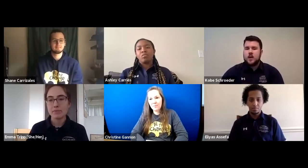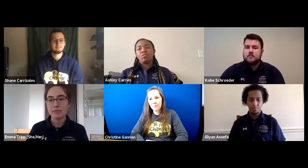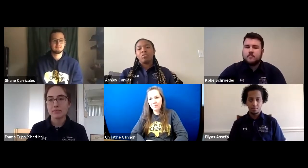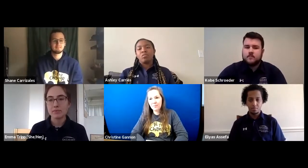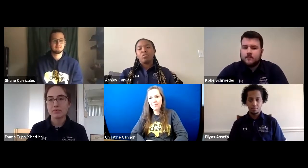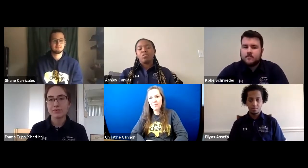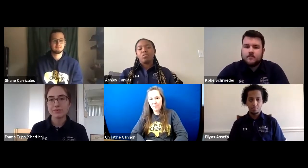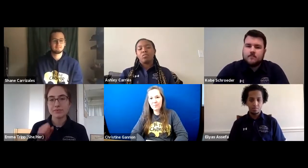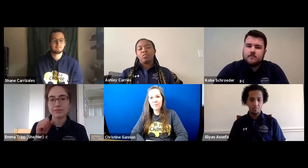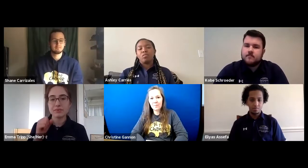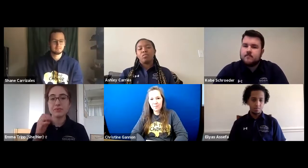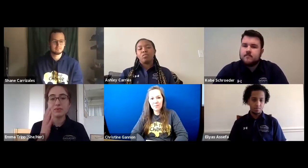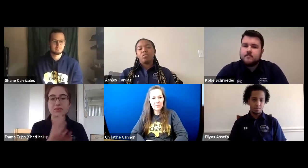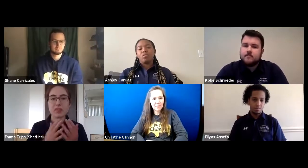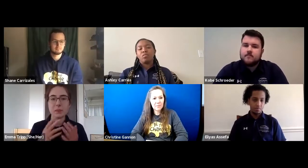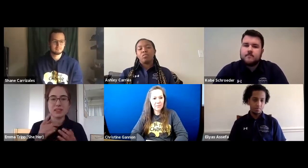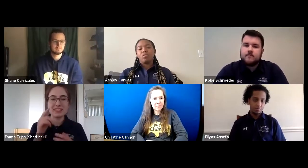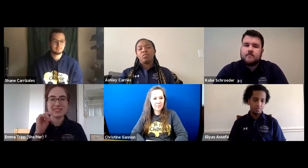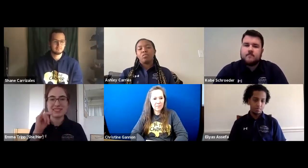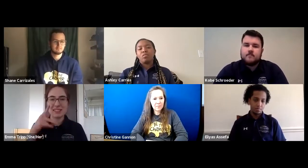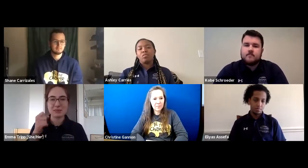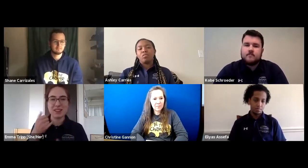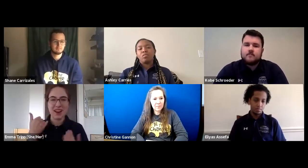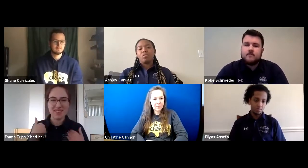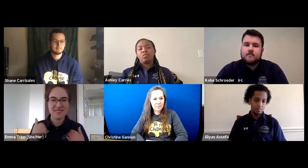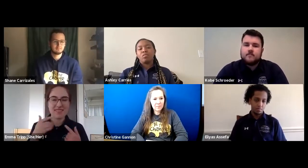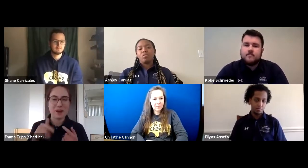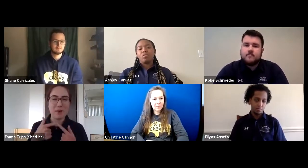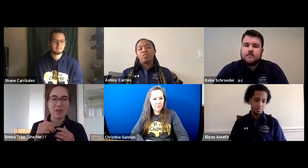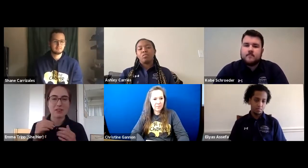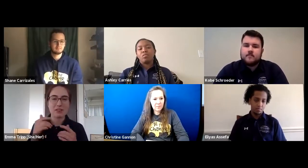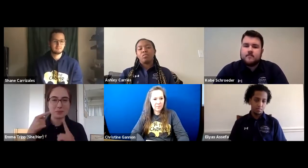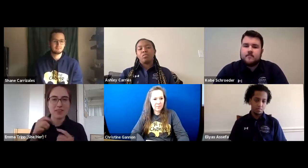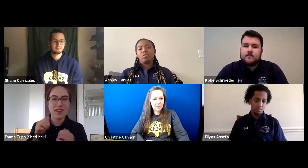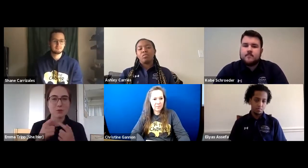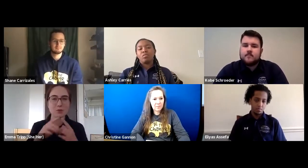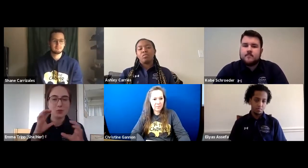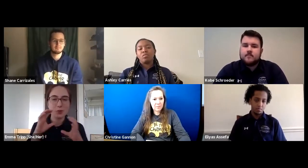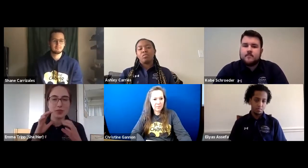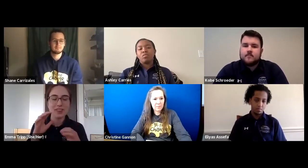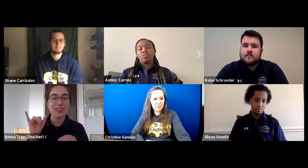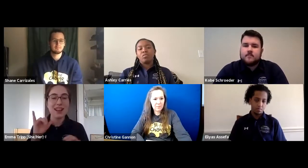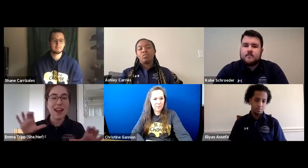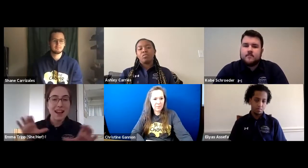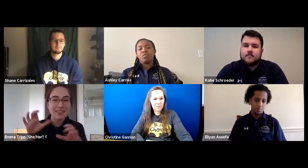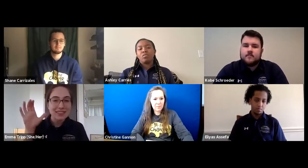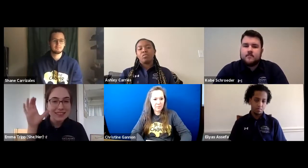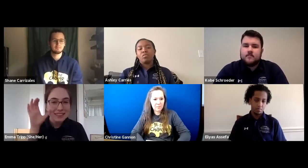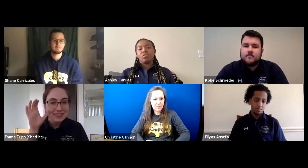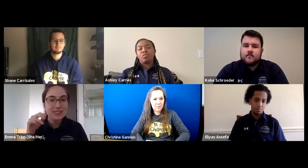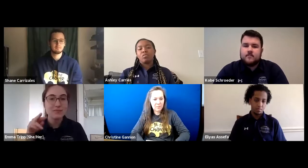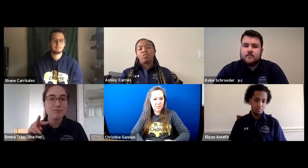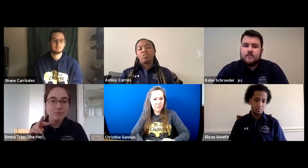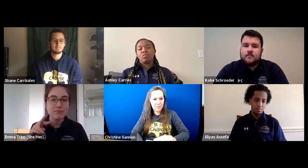>Yeah, there are some tips about specifically how to communicate. For example, actually listening.